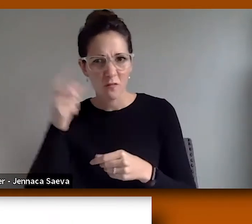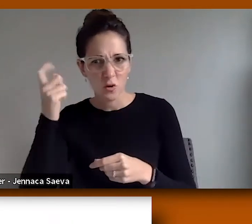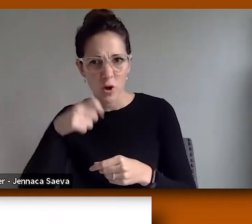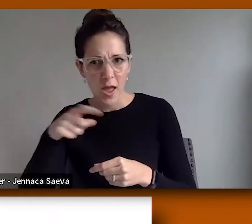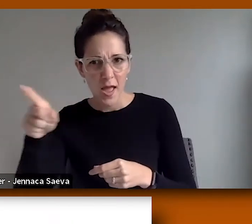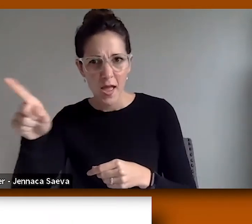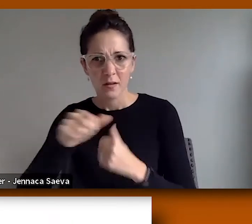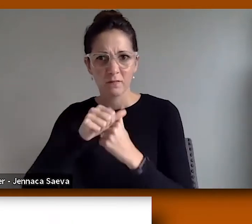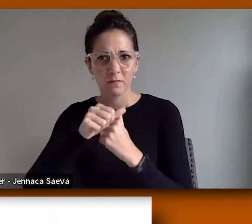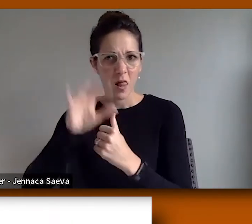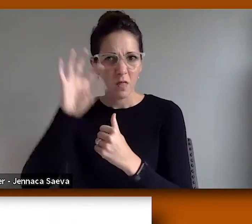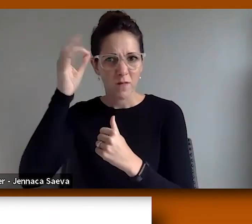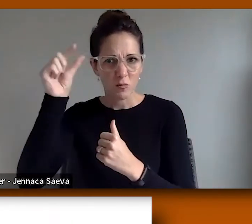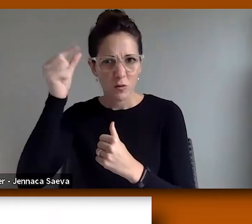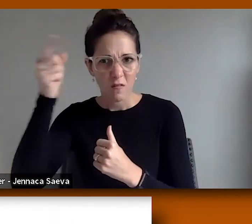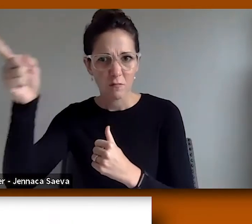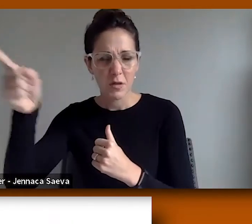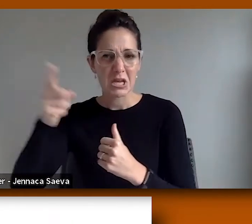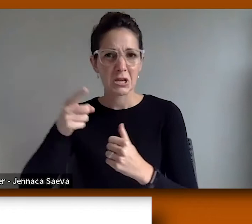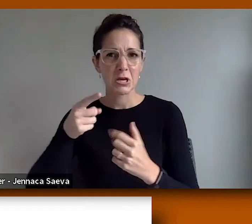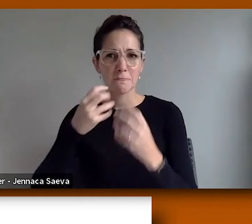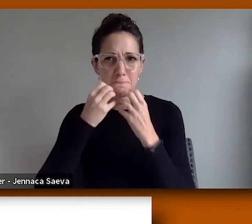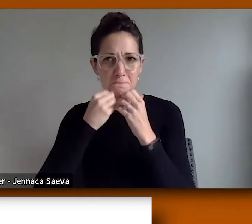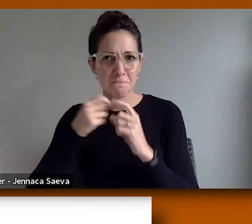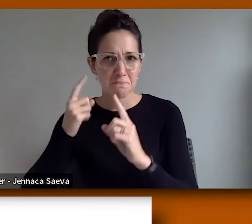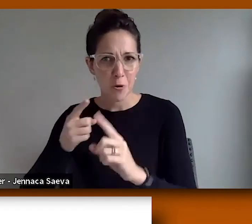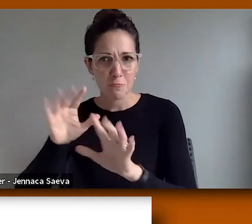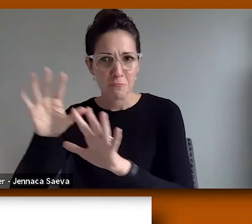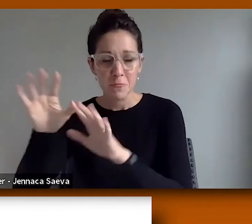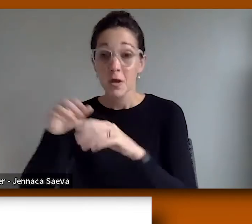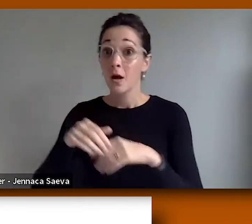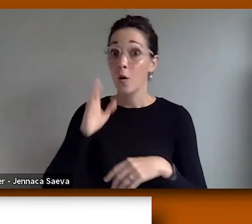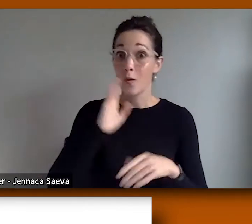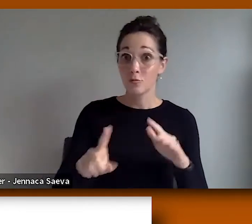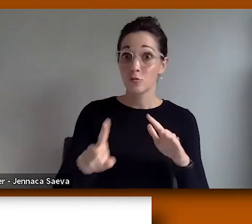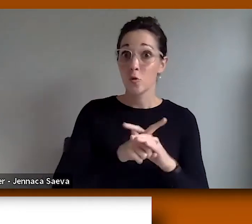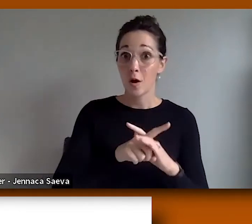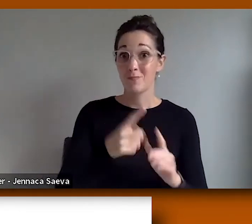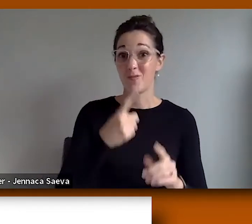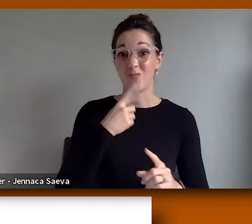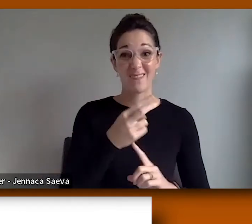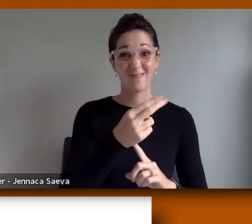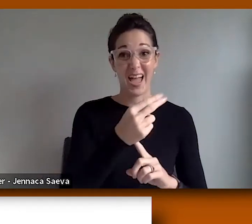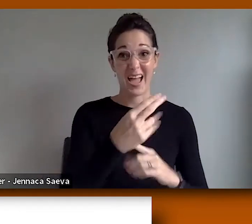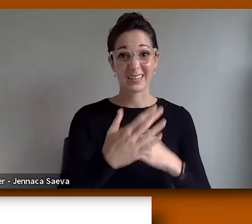it will actually show up as a red flag for RIT